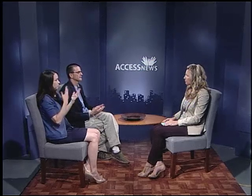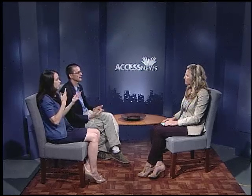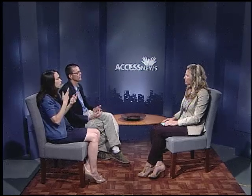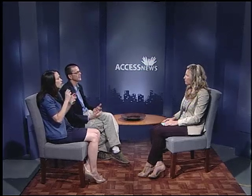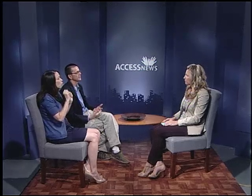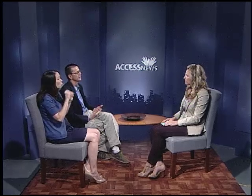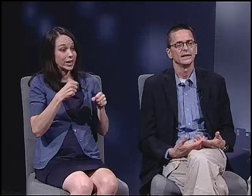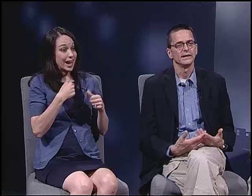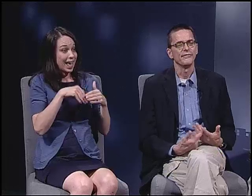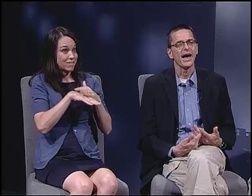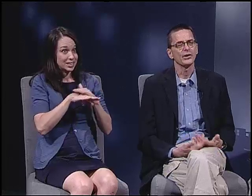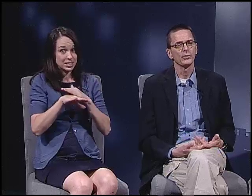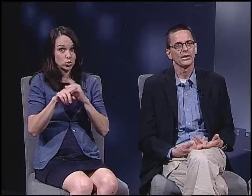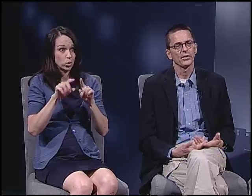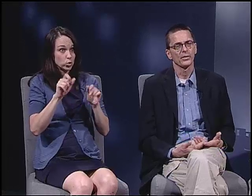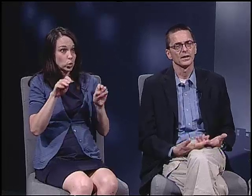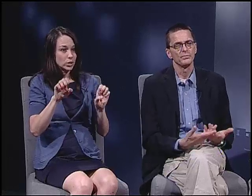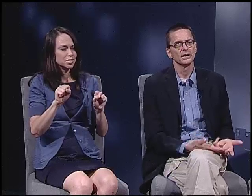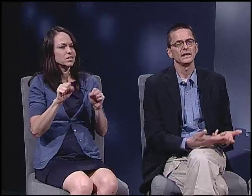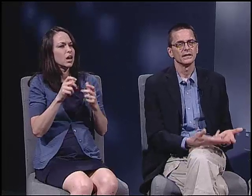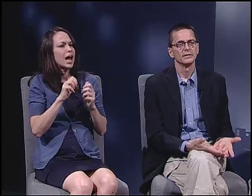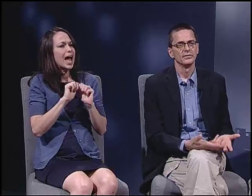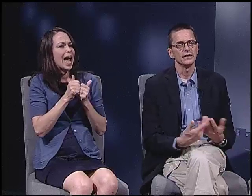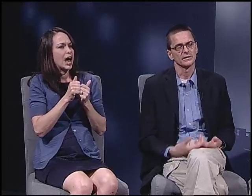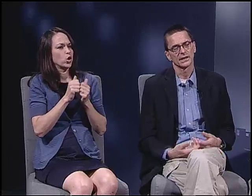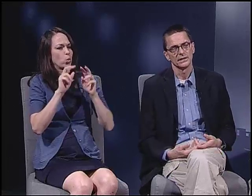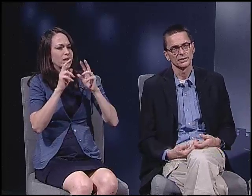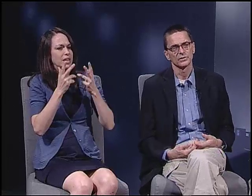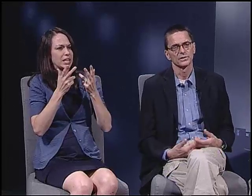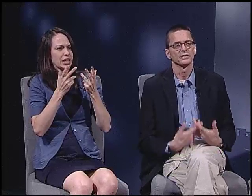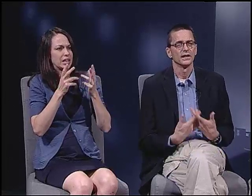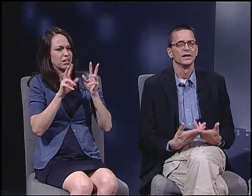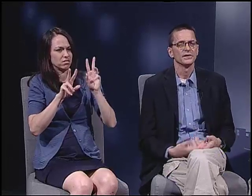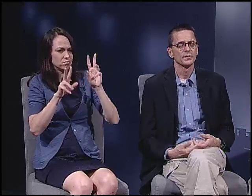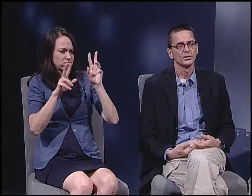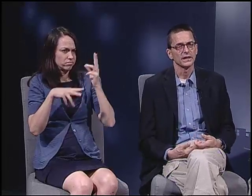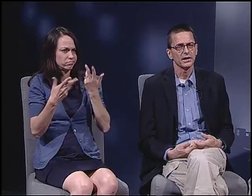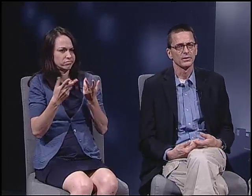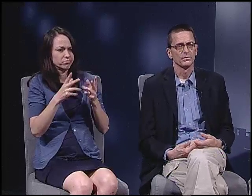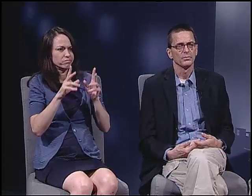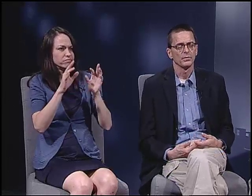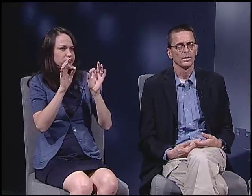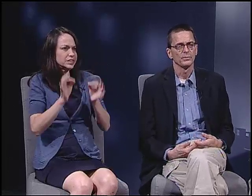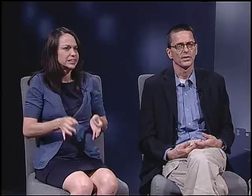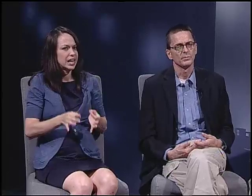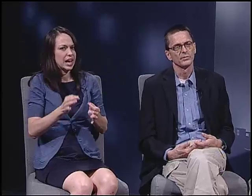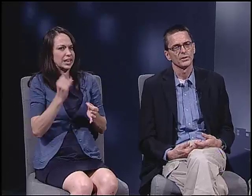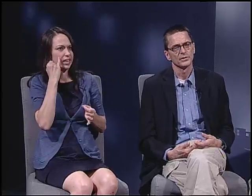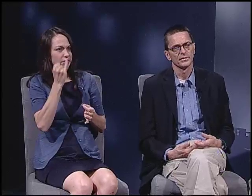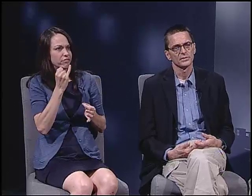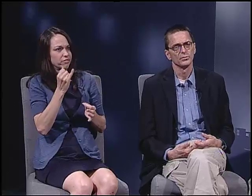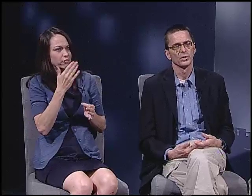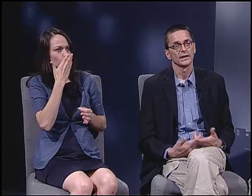how do we evaluate the credibility of these kinds of sources? It's a particular problem for those of us who work